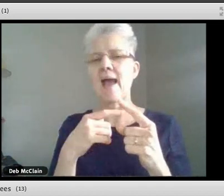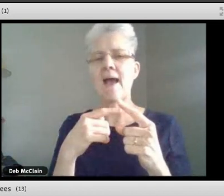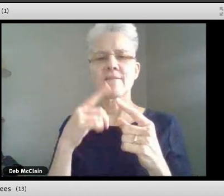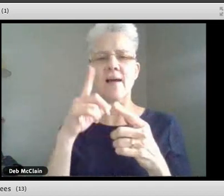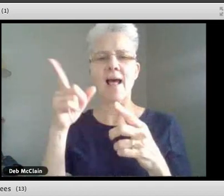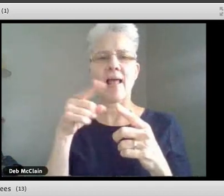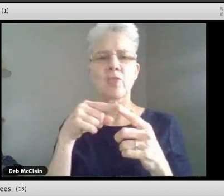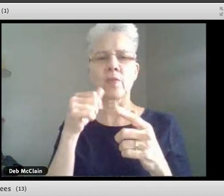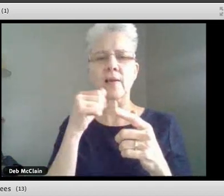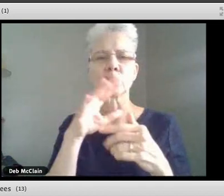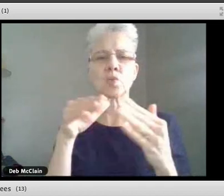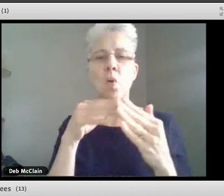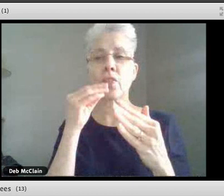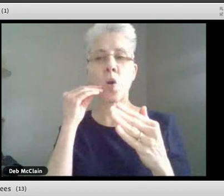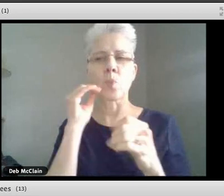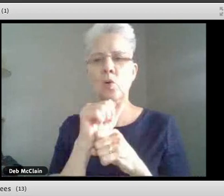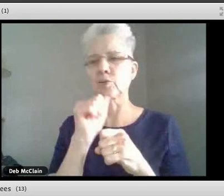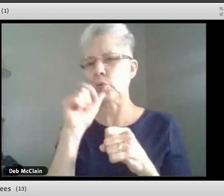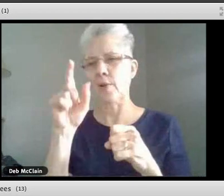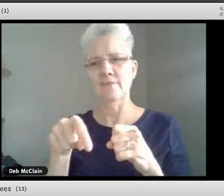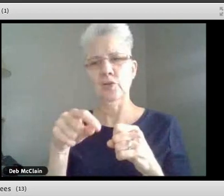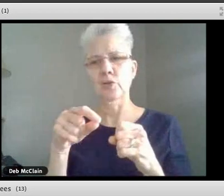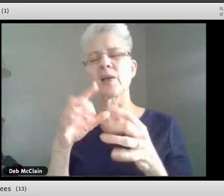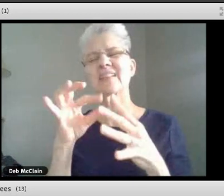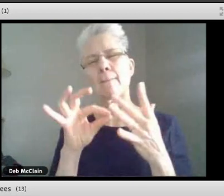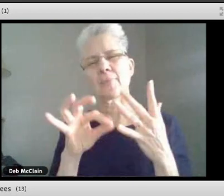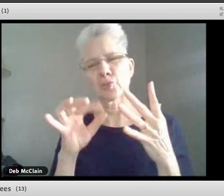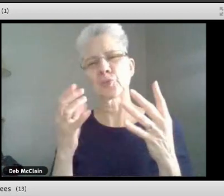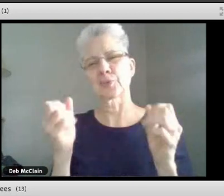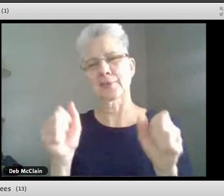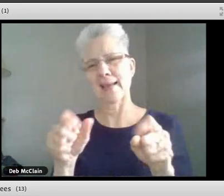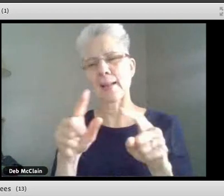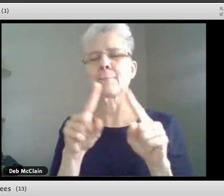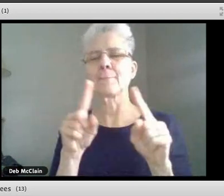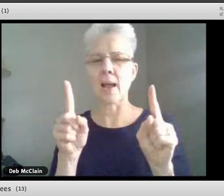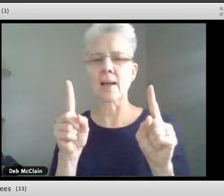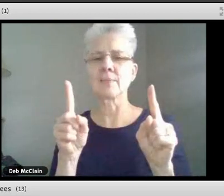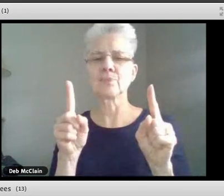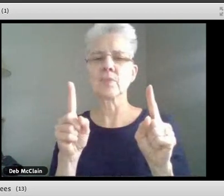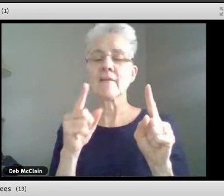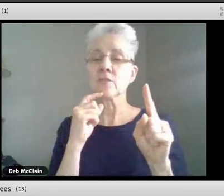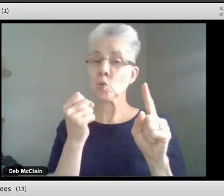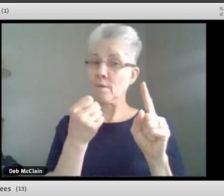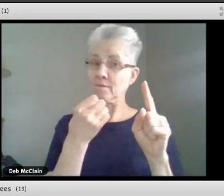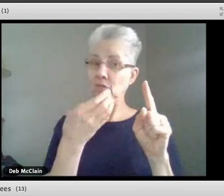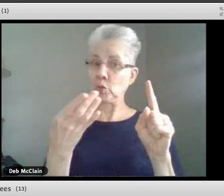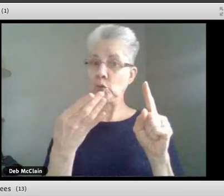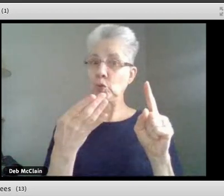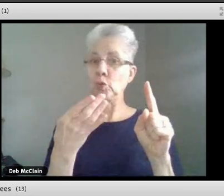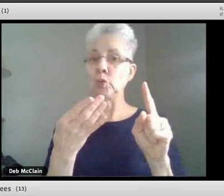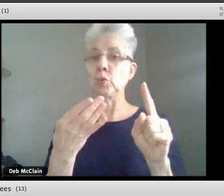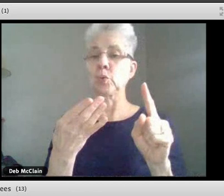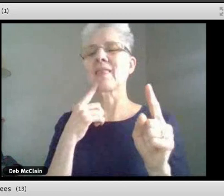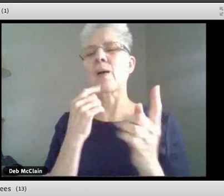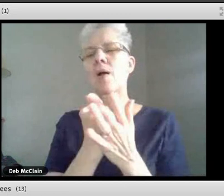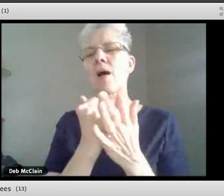However, if you do a couple of these things, I think it's only going to bring awareness to you and your library team. So thank you, guys, very much.